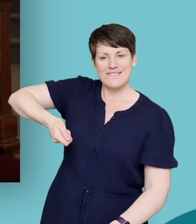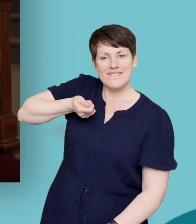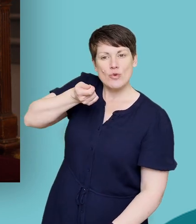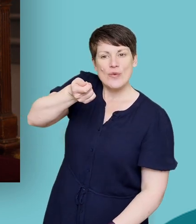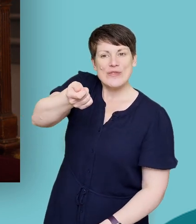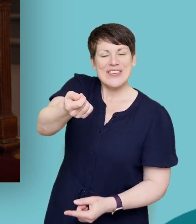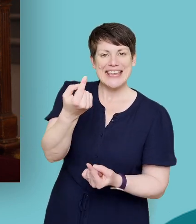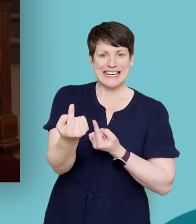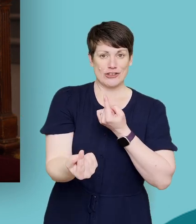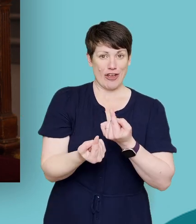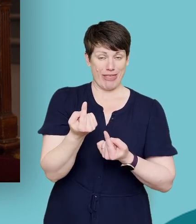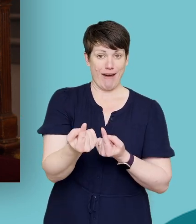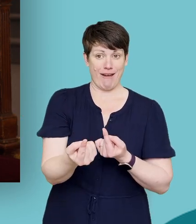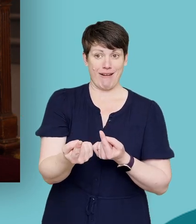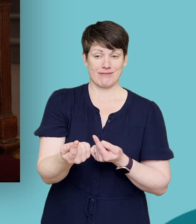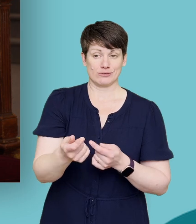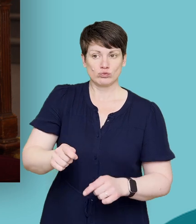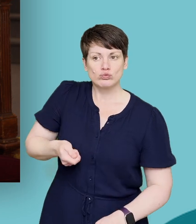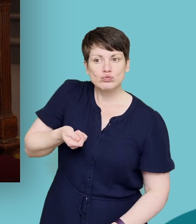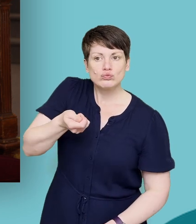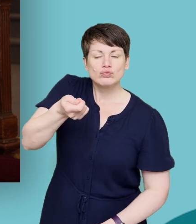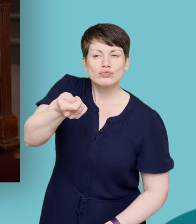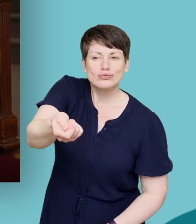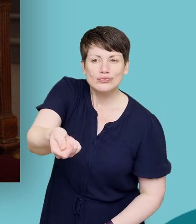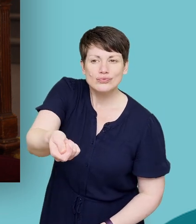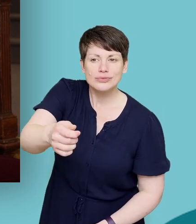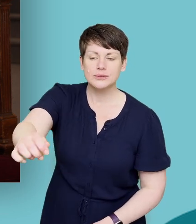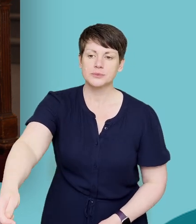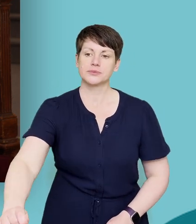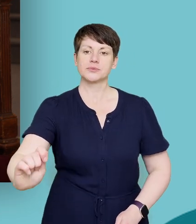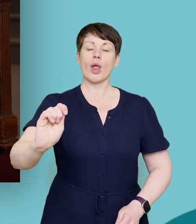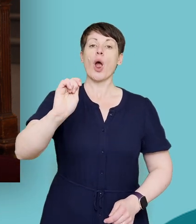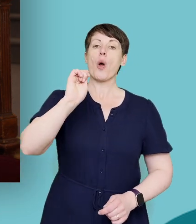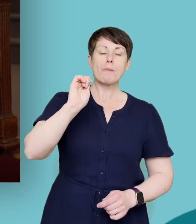to feed each other, rather than to try and feed themselves.